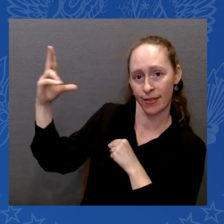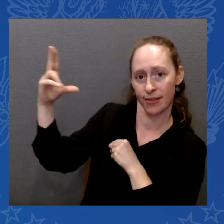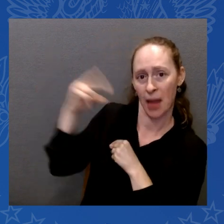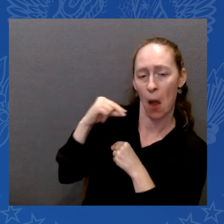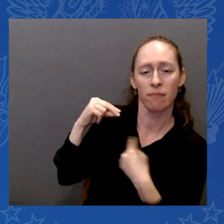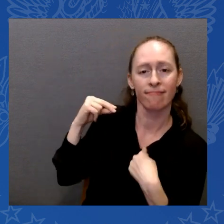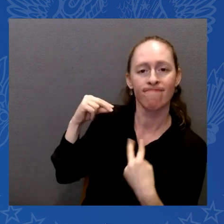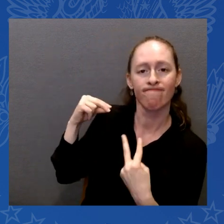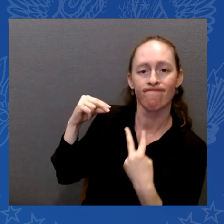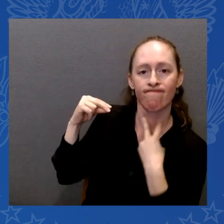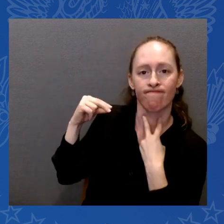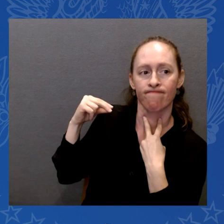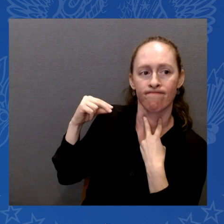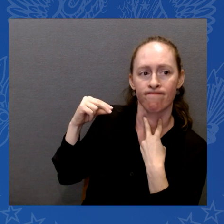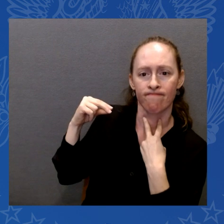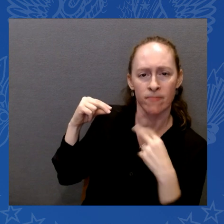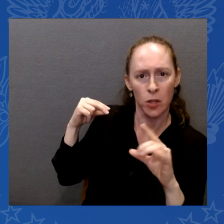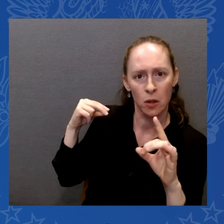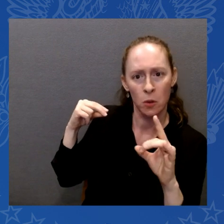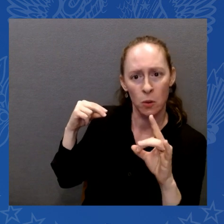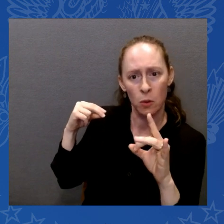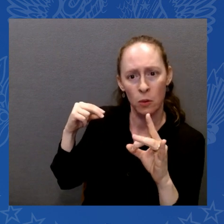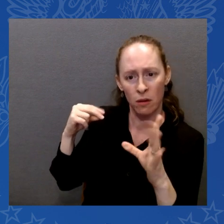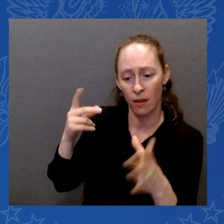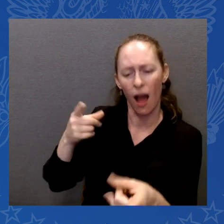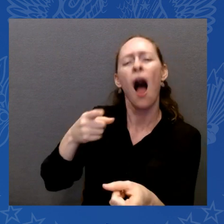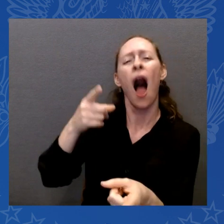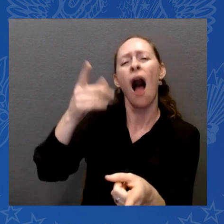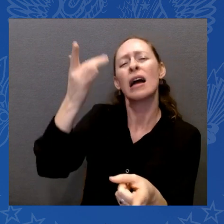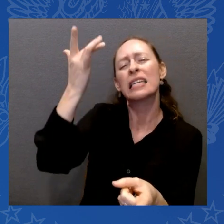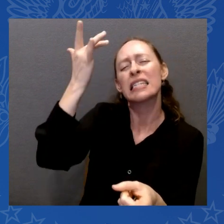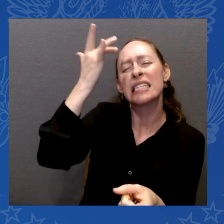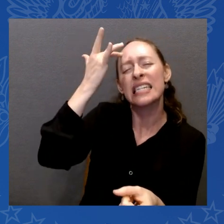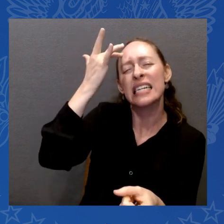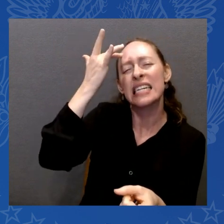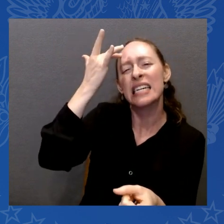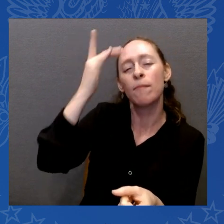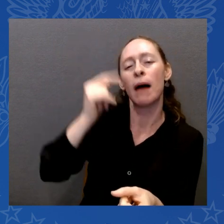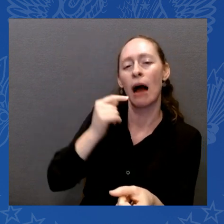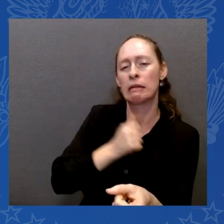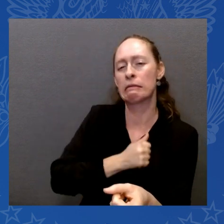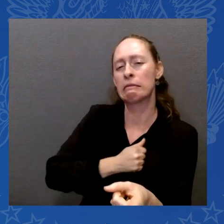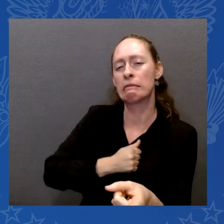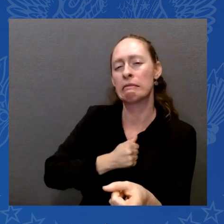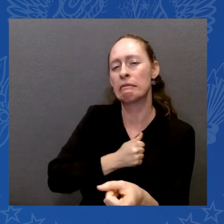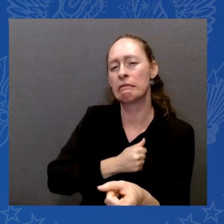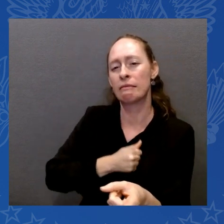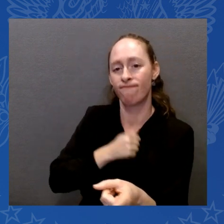based on our laws. Very narrow exceptions. We train for years and years to be able to provide